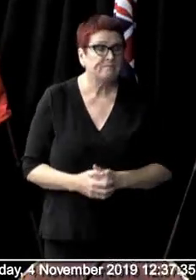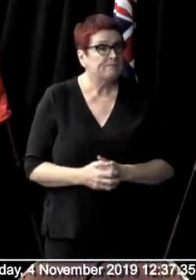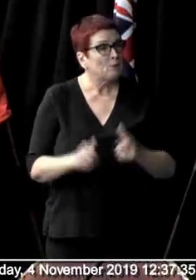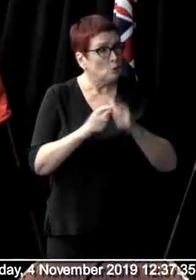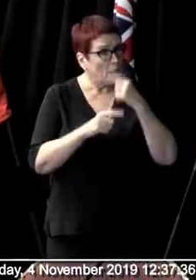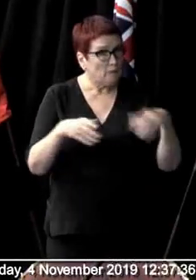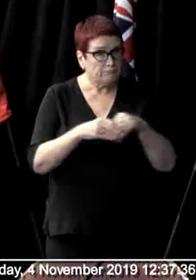the school had going?